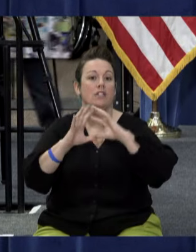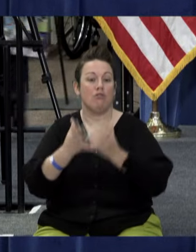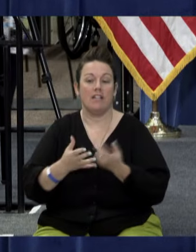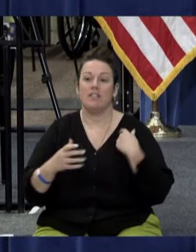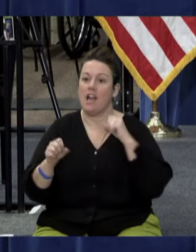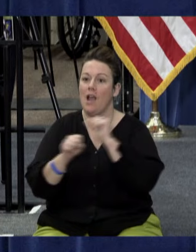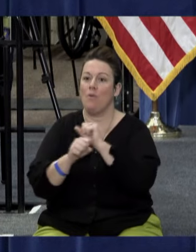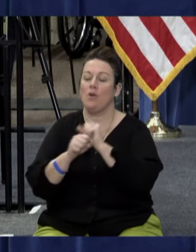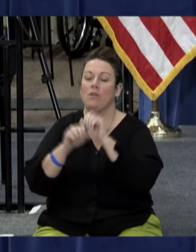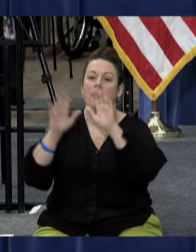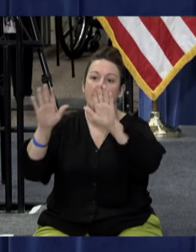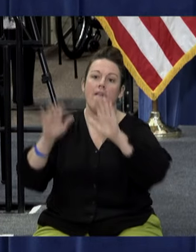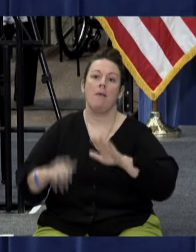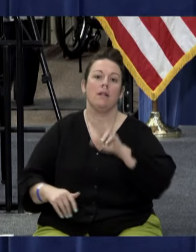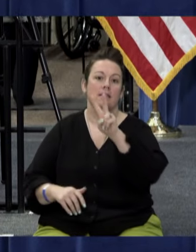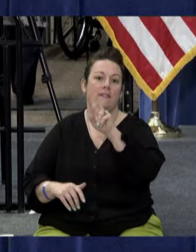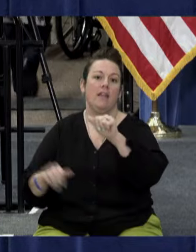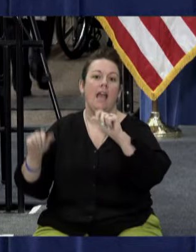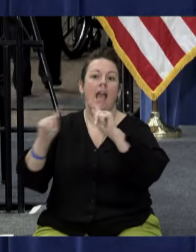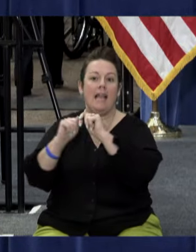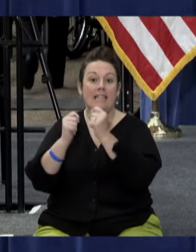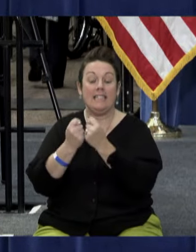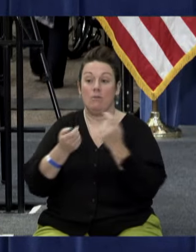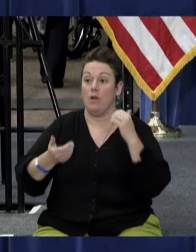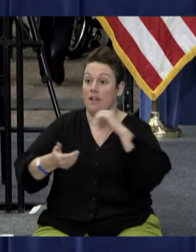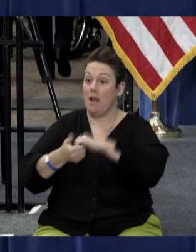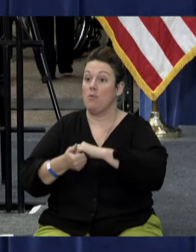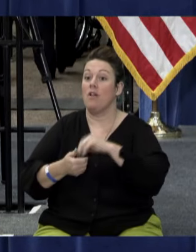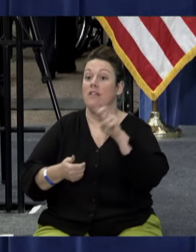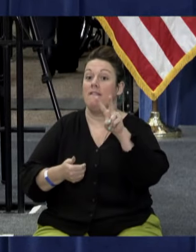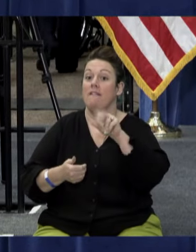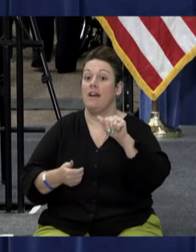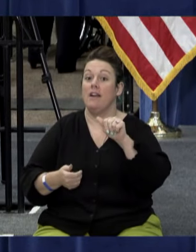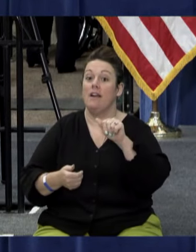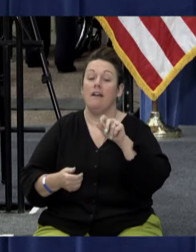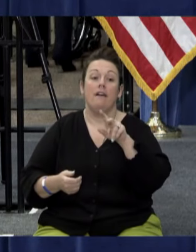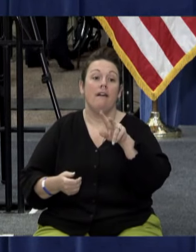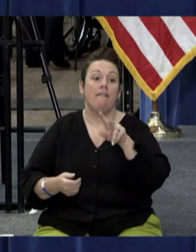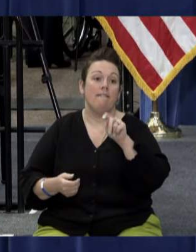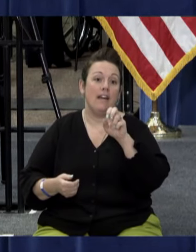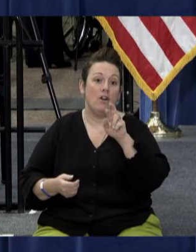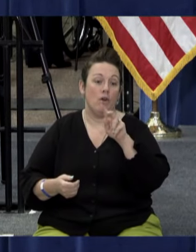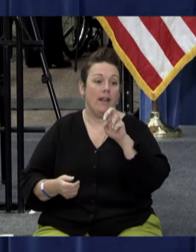who we collaborate with on the Veteran Directed Care Program, and who also connected me to